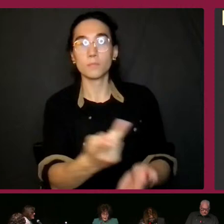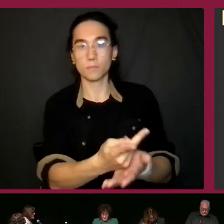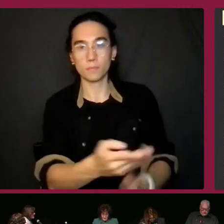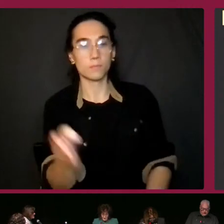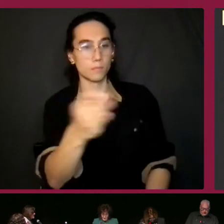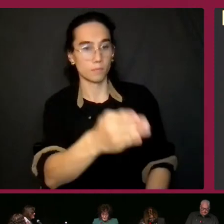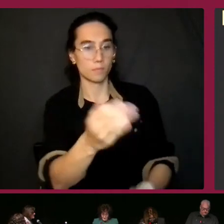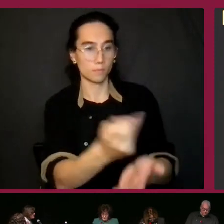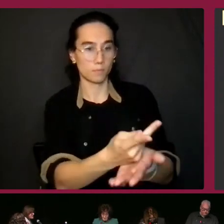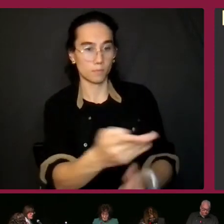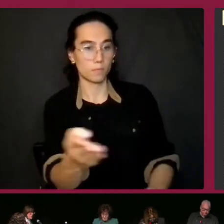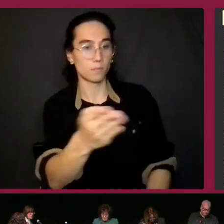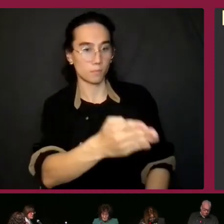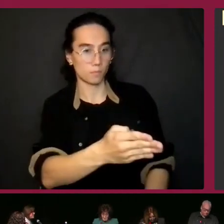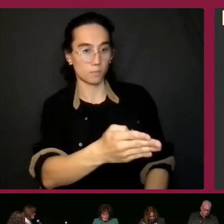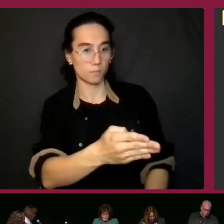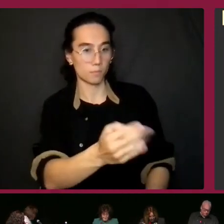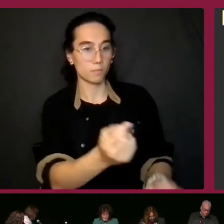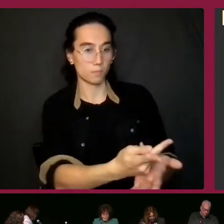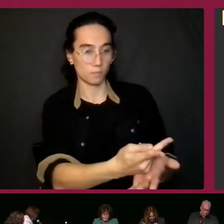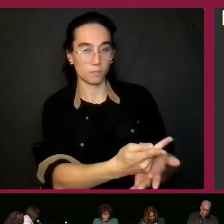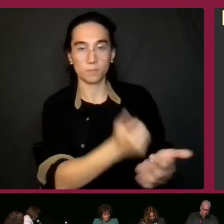Trustee Adams? Aye. Trustee Harvey? Yes. Motion carried.